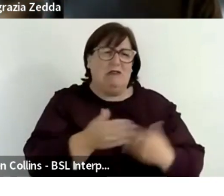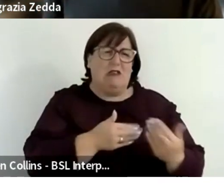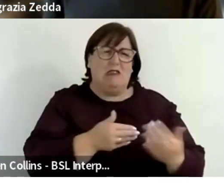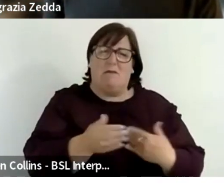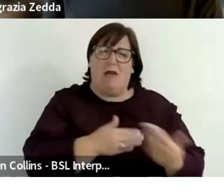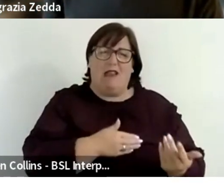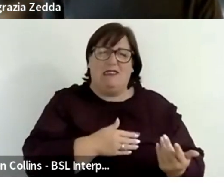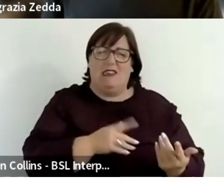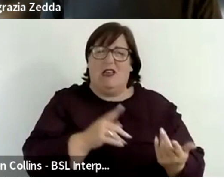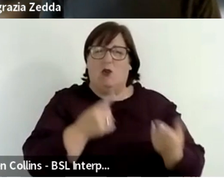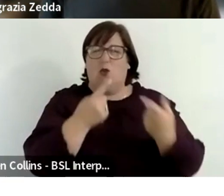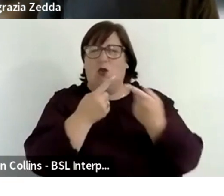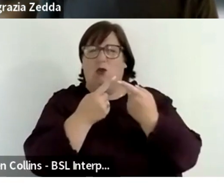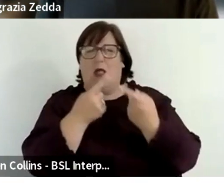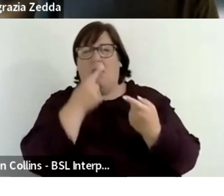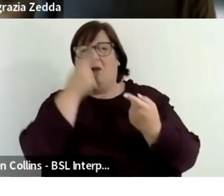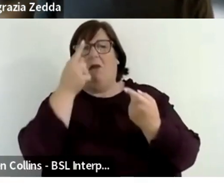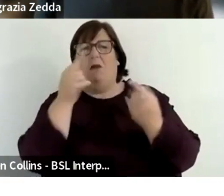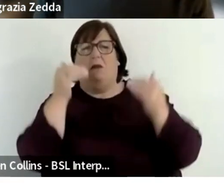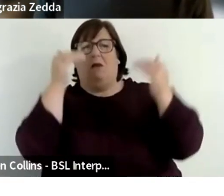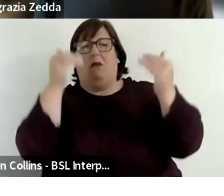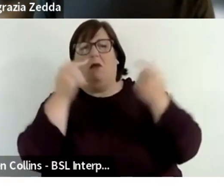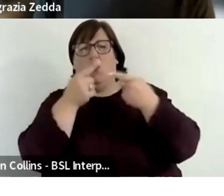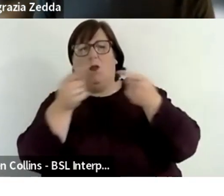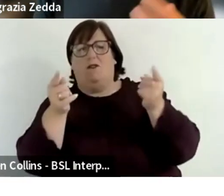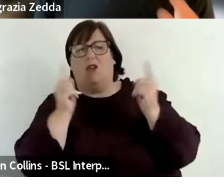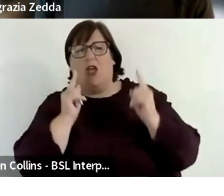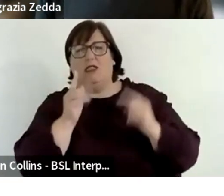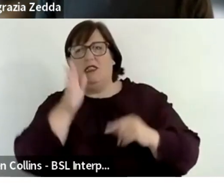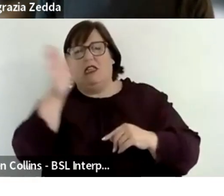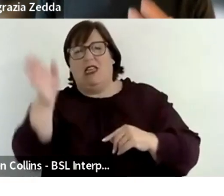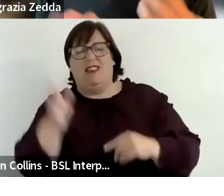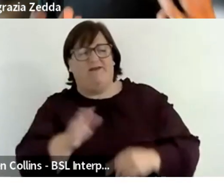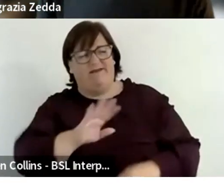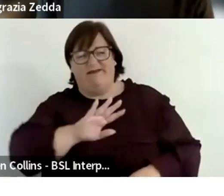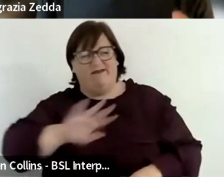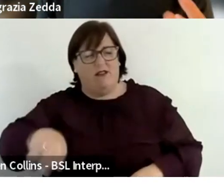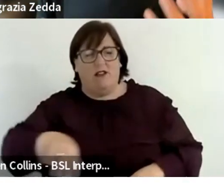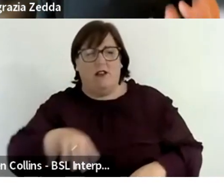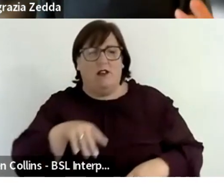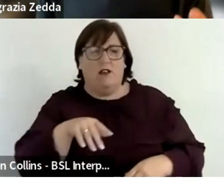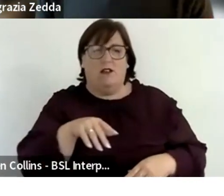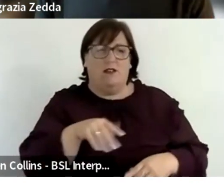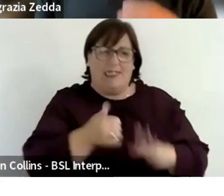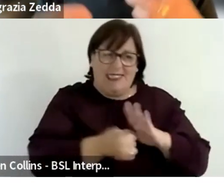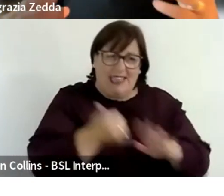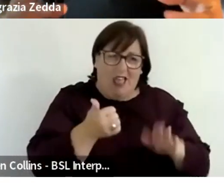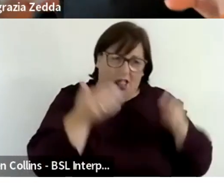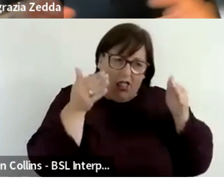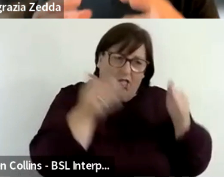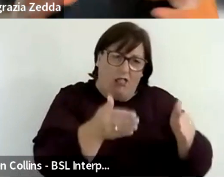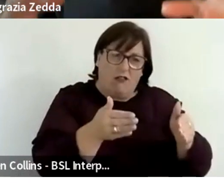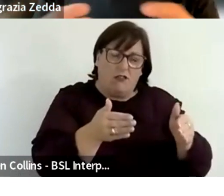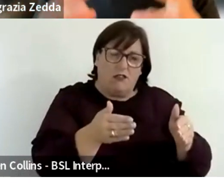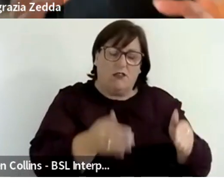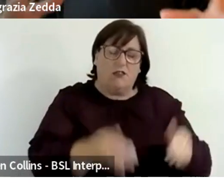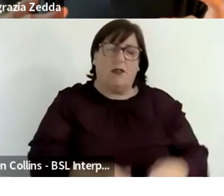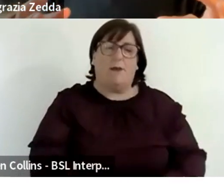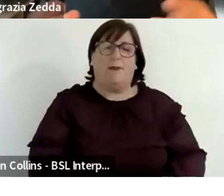That is really important. We also have a leadership discovery management programme with EDI embedded.